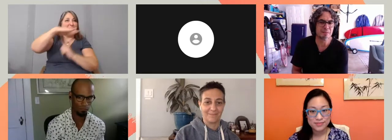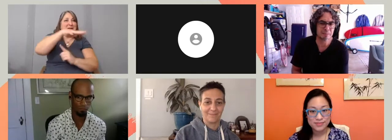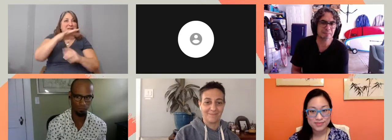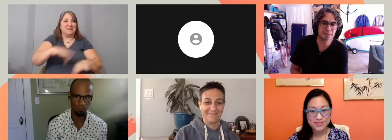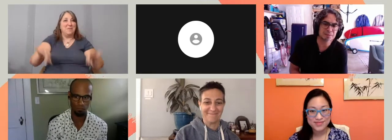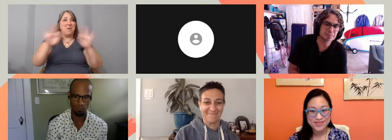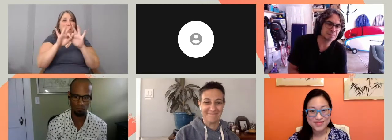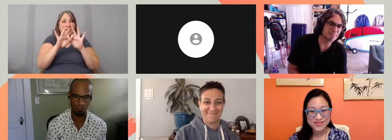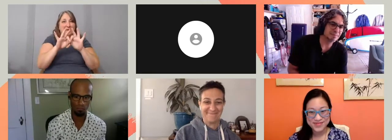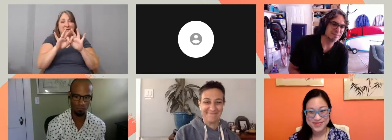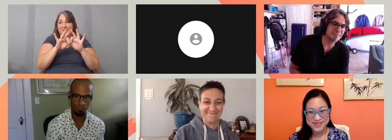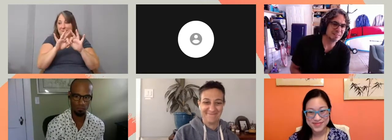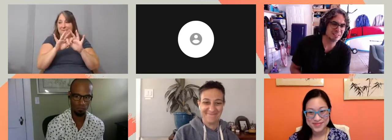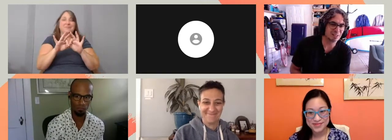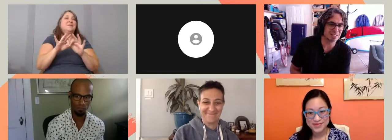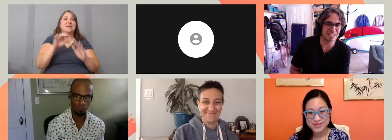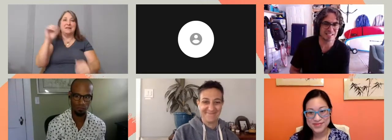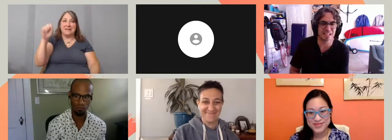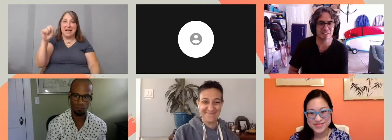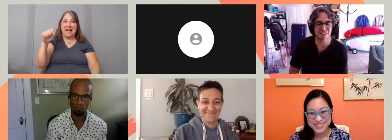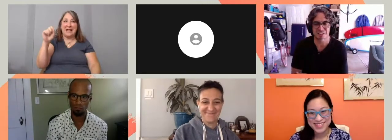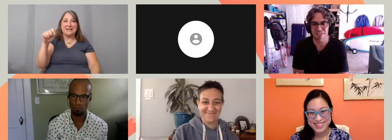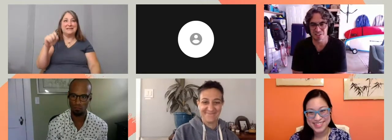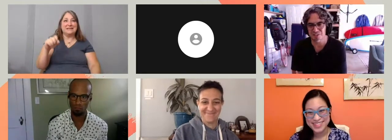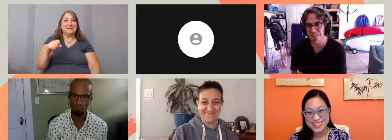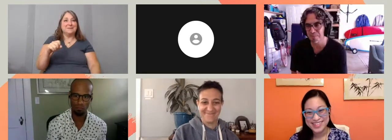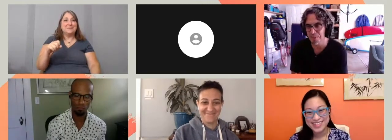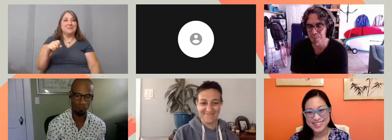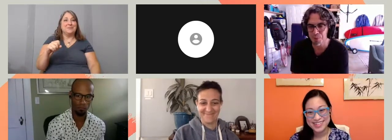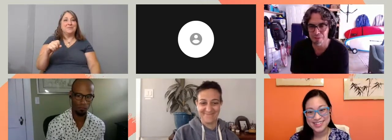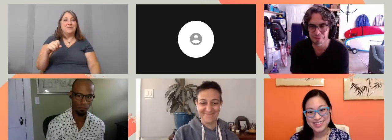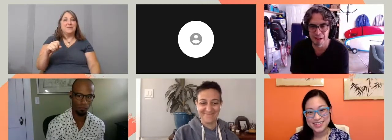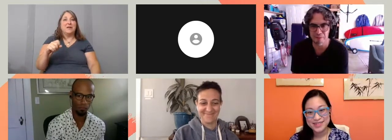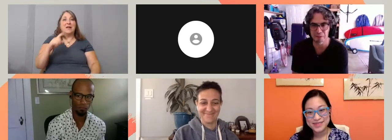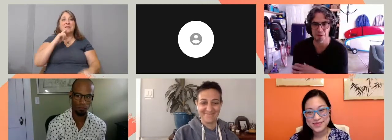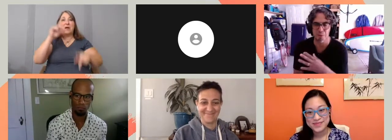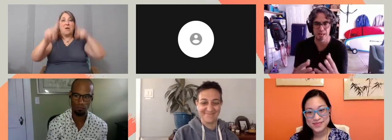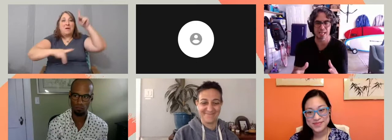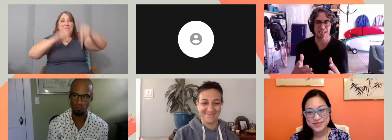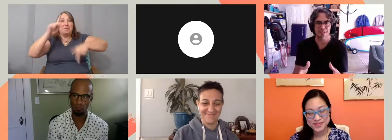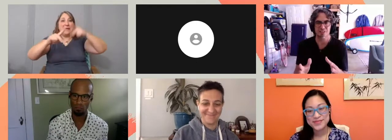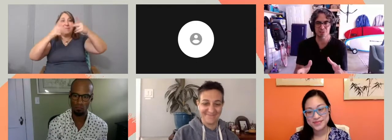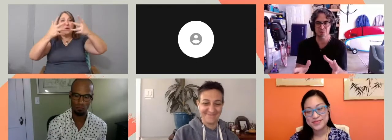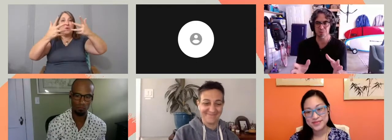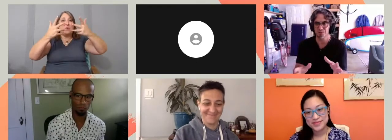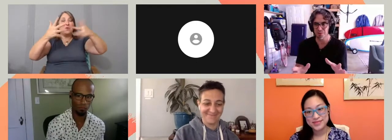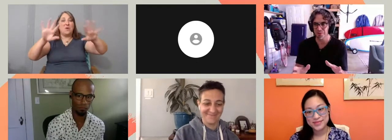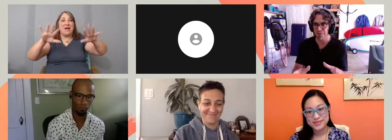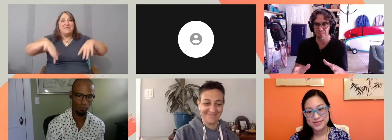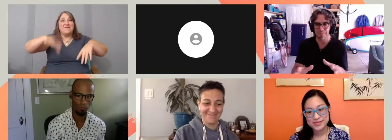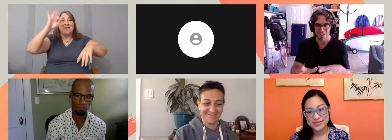It is, yeah. So I was just gonna say there's the people who have found their way to sort of